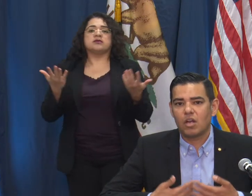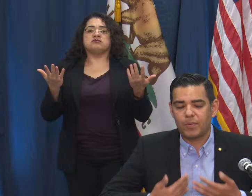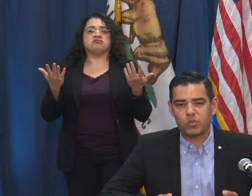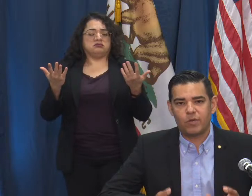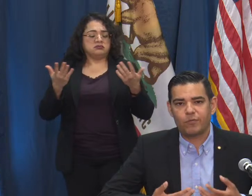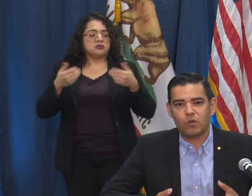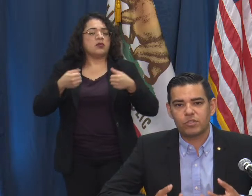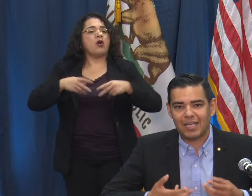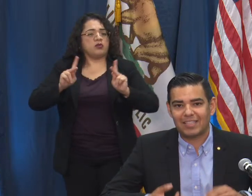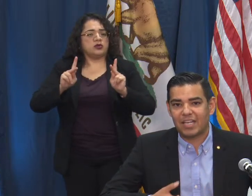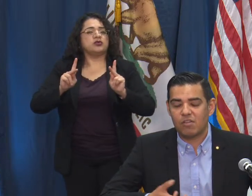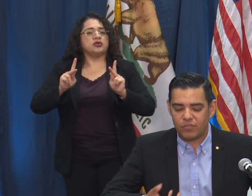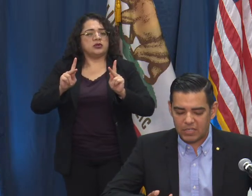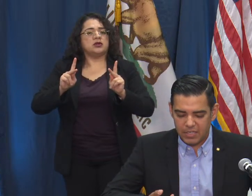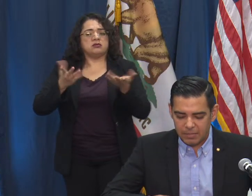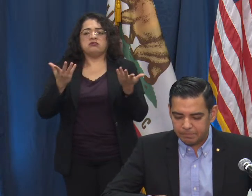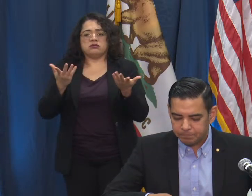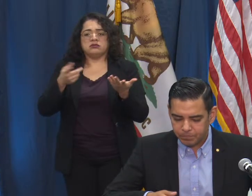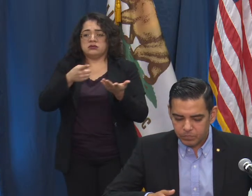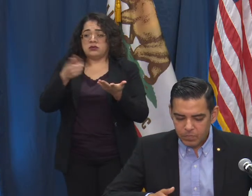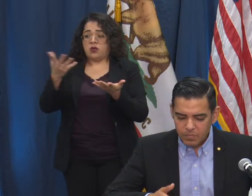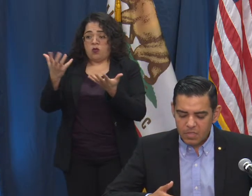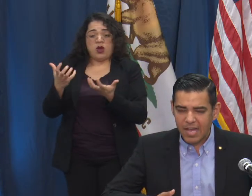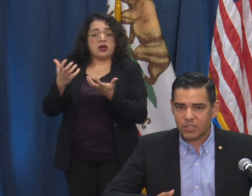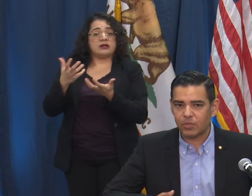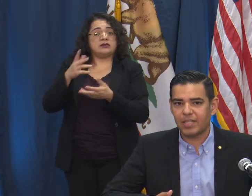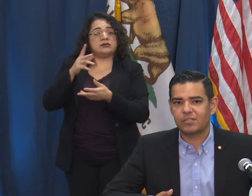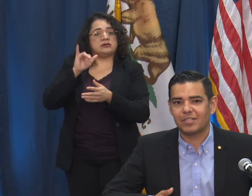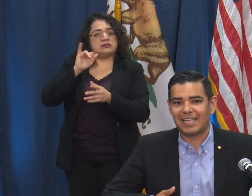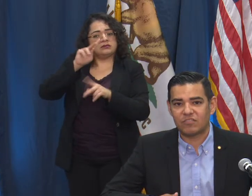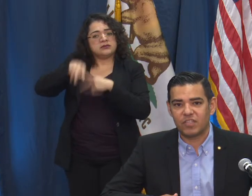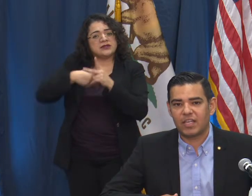opportunity for folks to get the care that they need. As it relates to testing